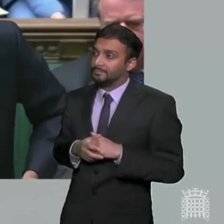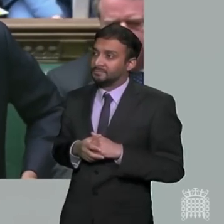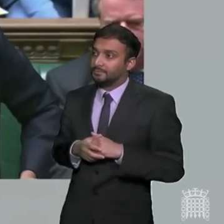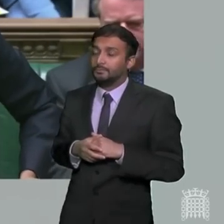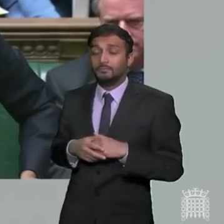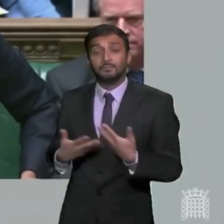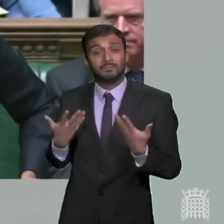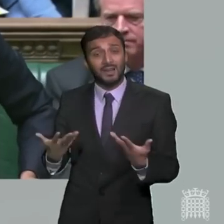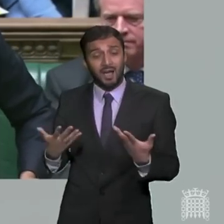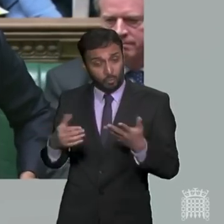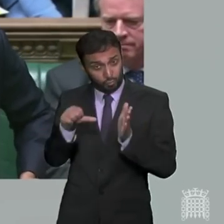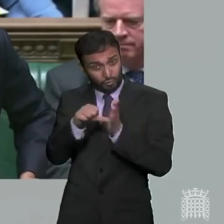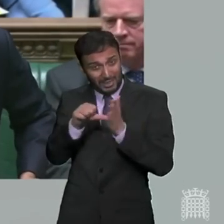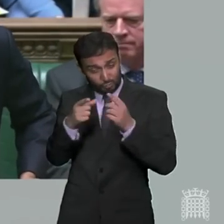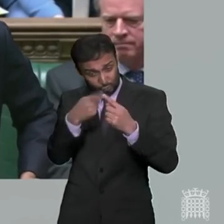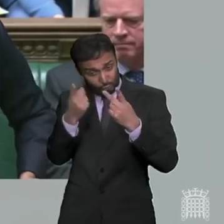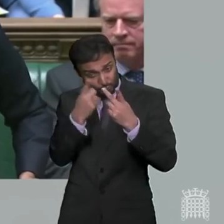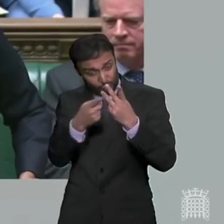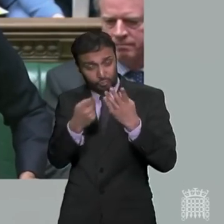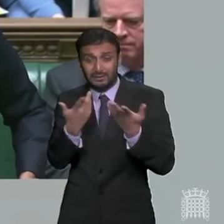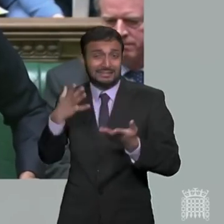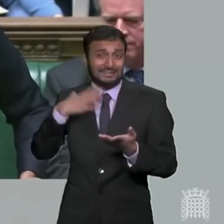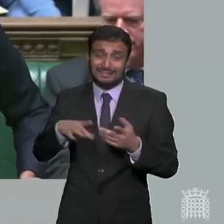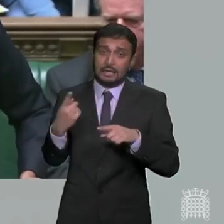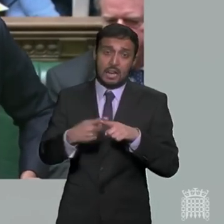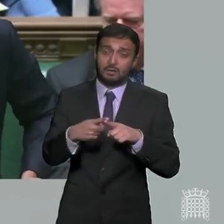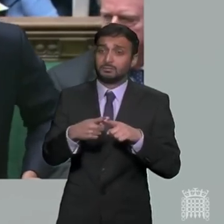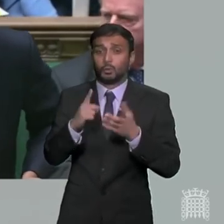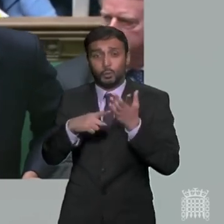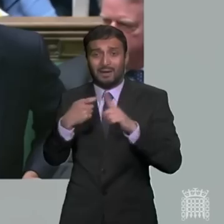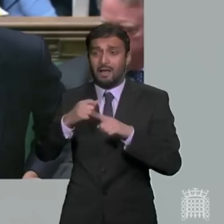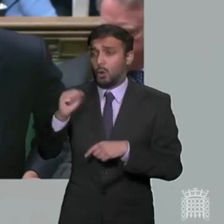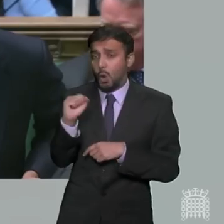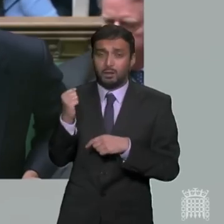that require co-operation between our Governments: tackling the economy and supporting the NHS.